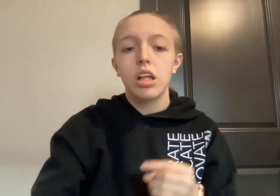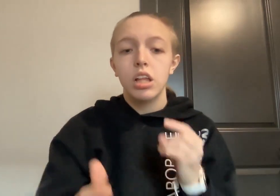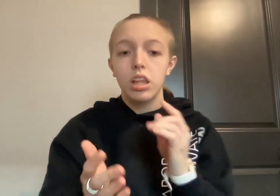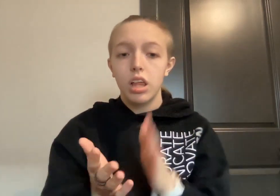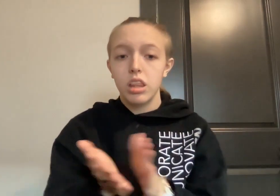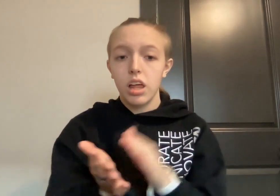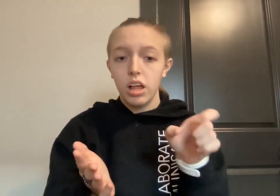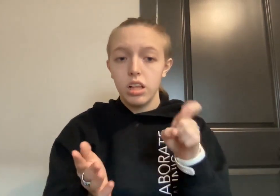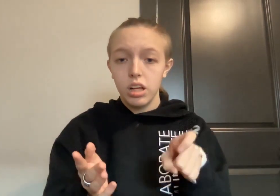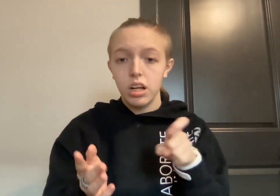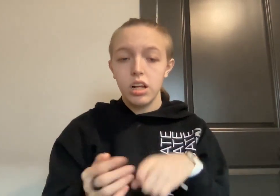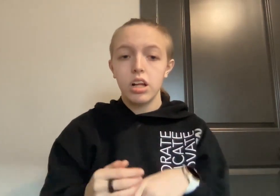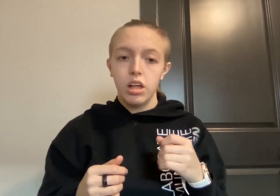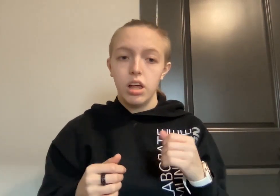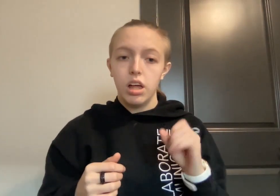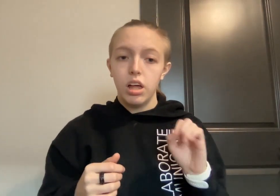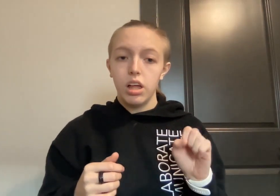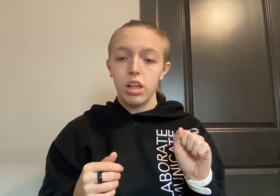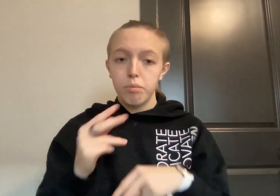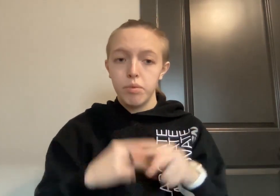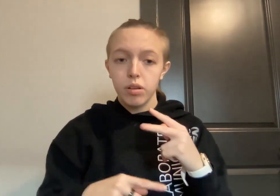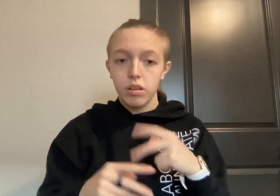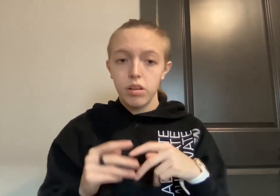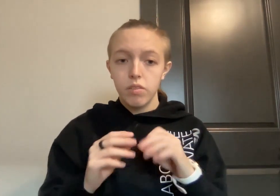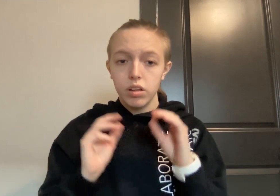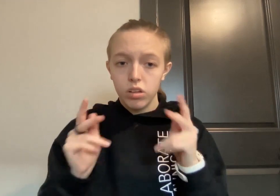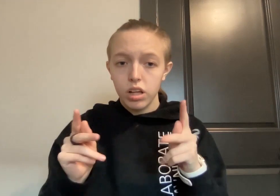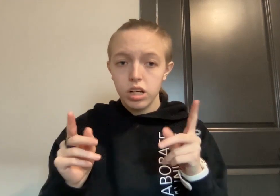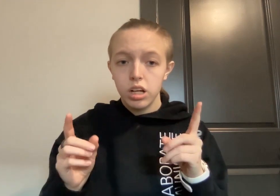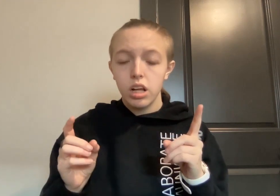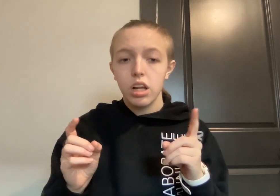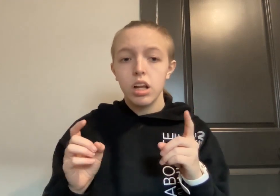they needed. A kind of education